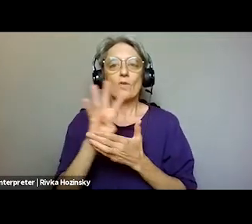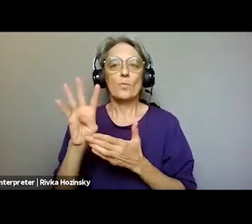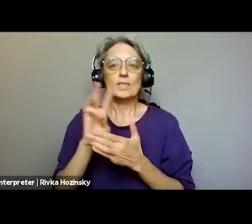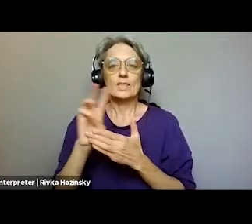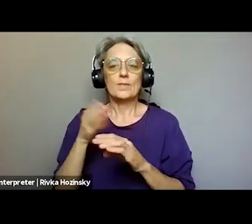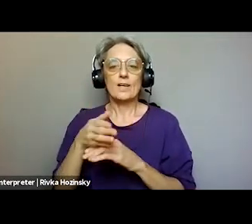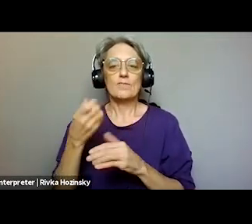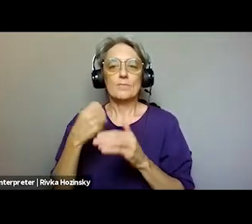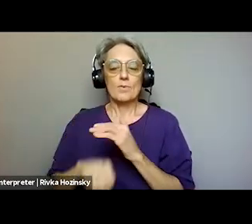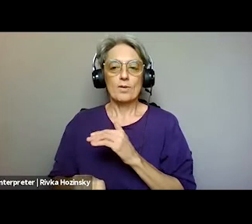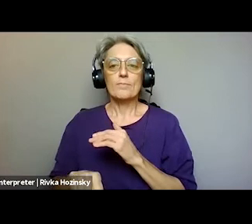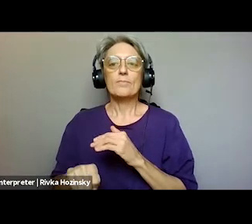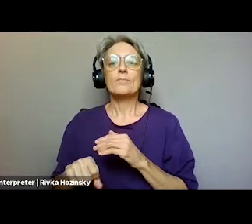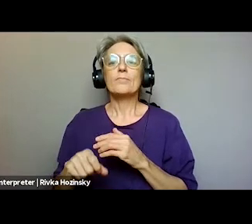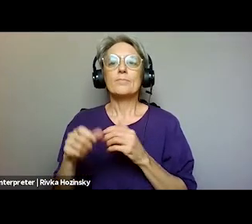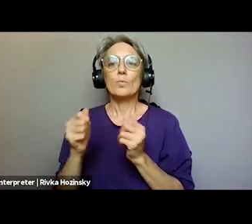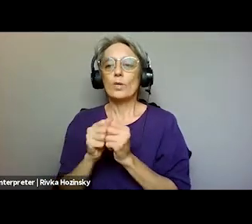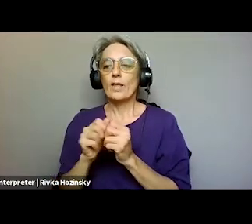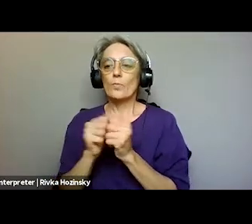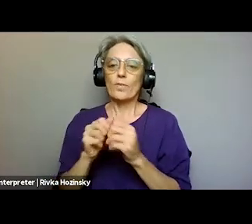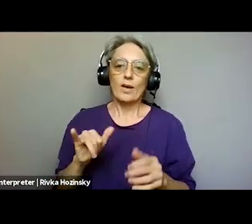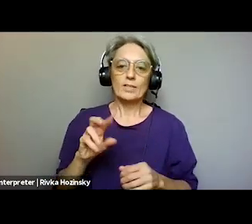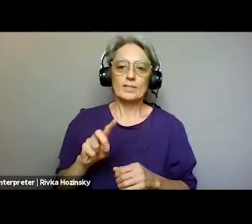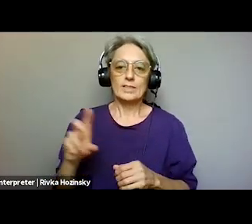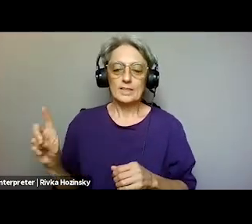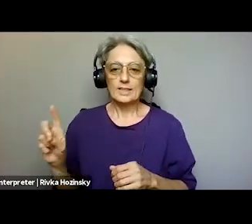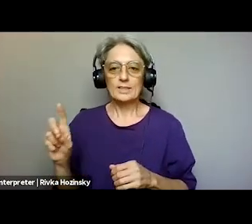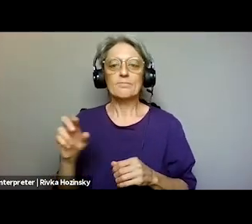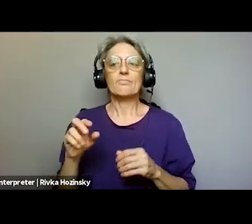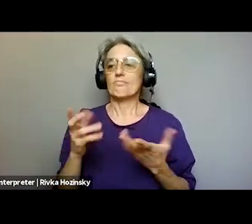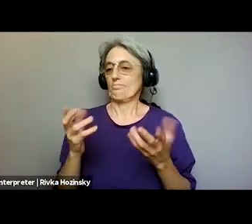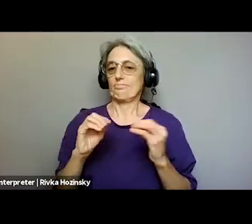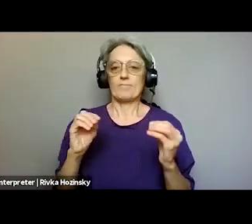individuals with and without intellectual and developmental disabilities. However, there is